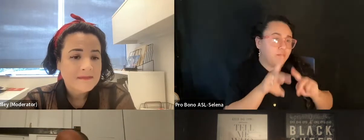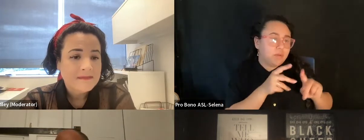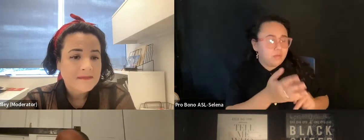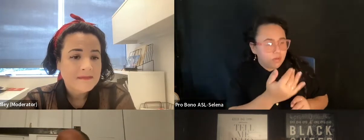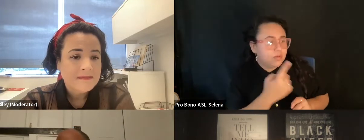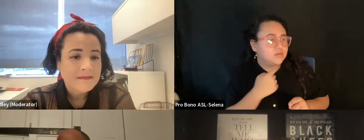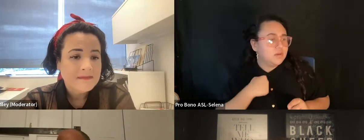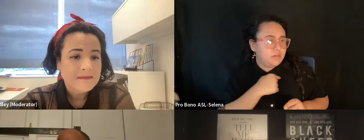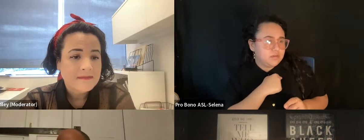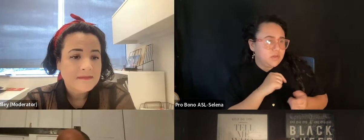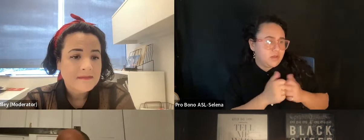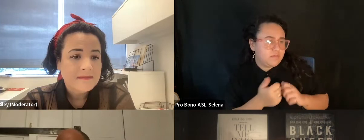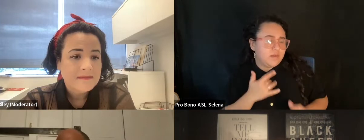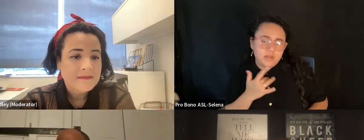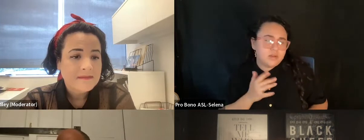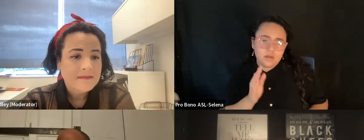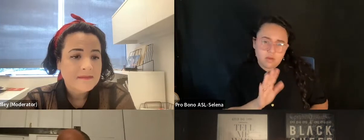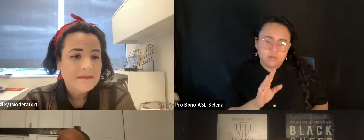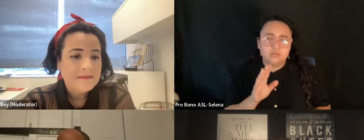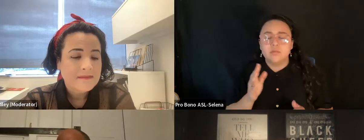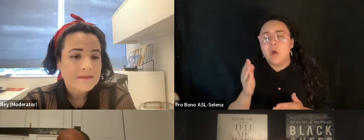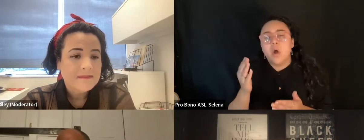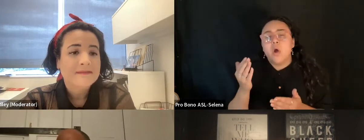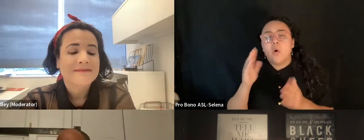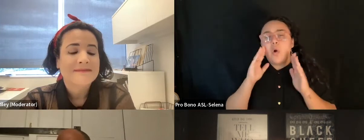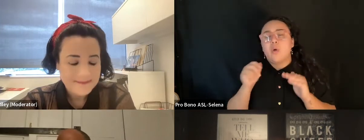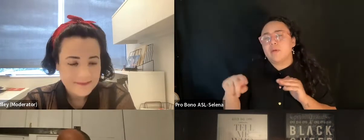the stories from themselves and, hopefully, see it afresh.